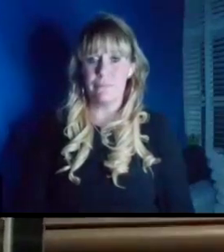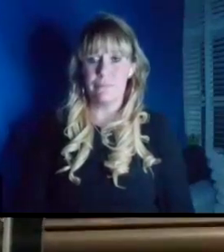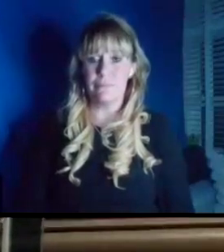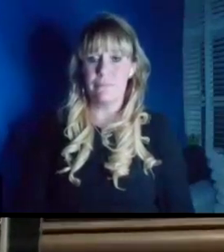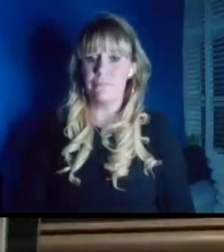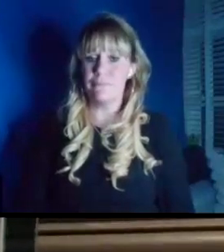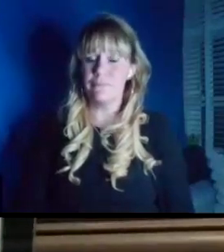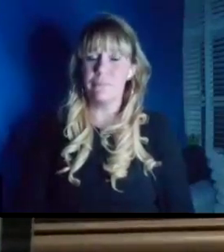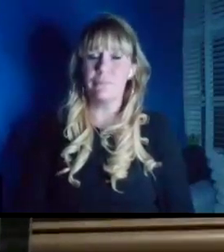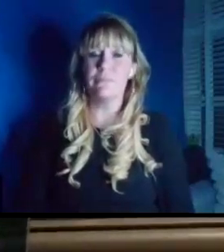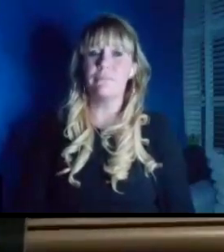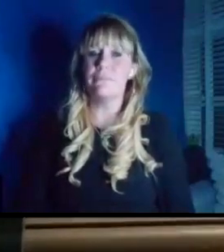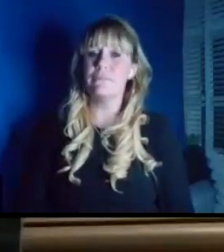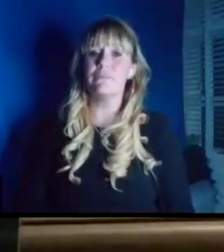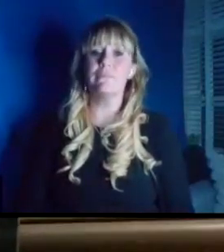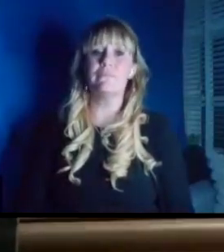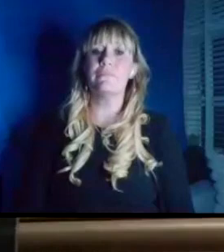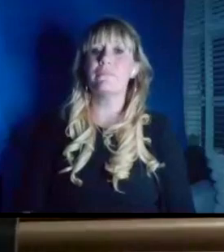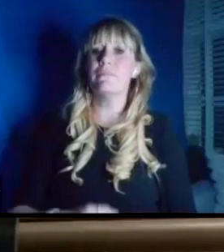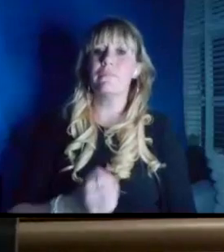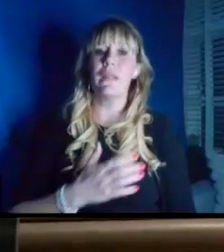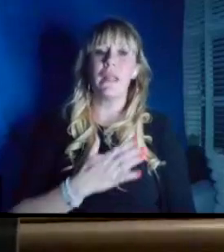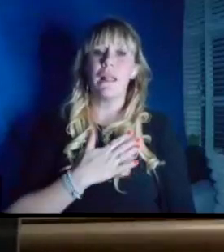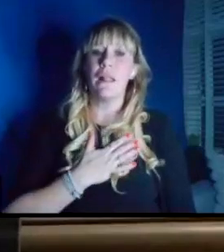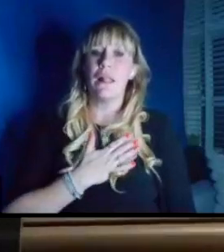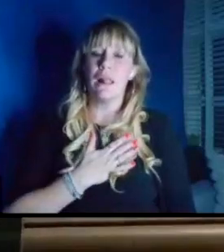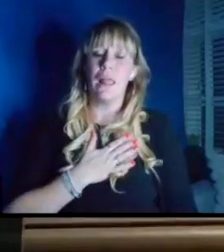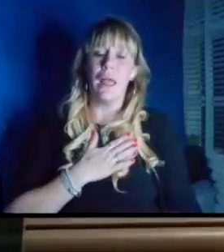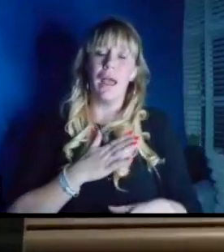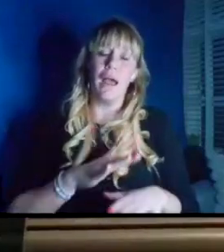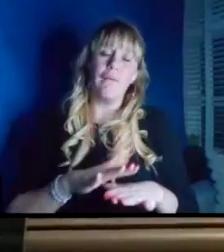you'd be mine